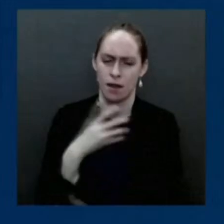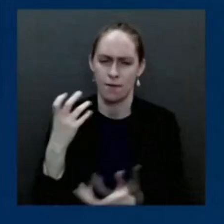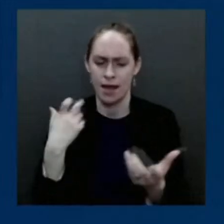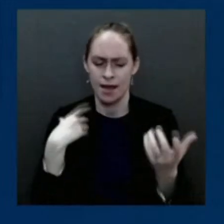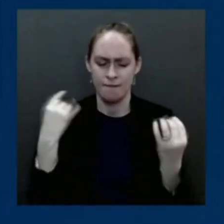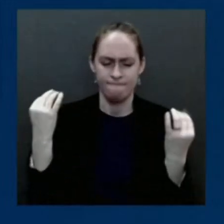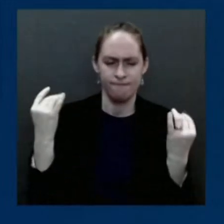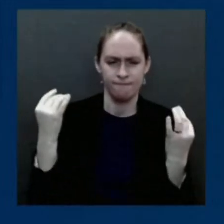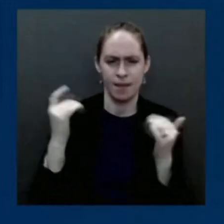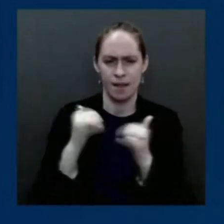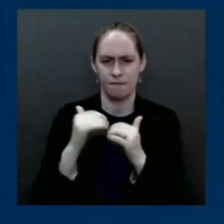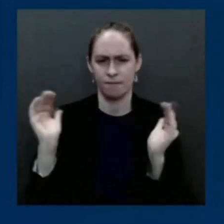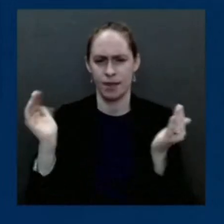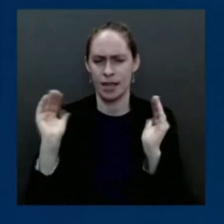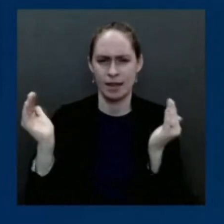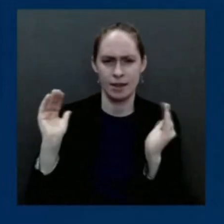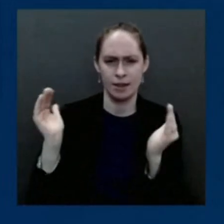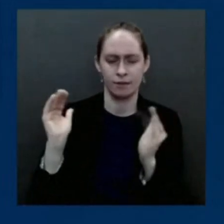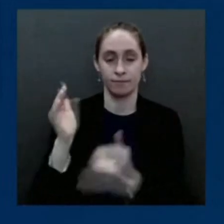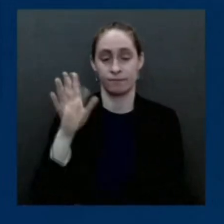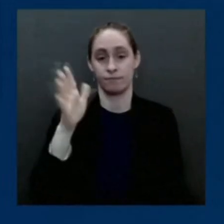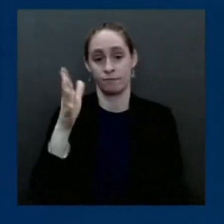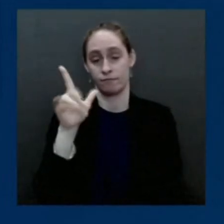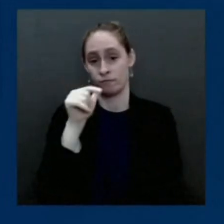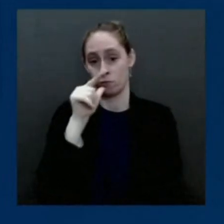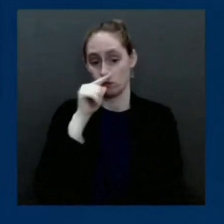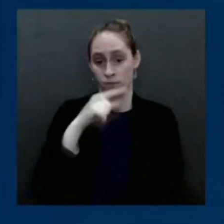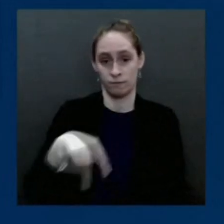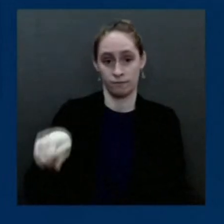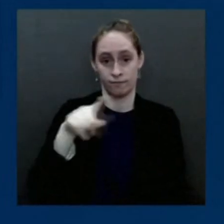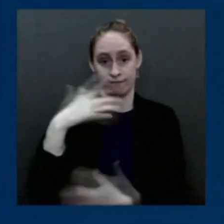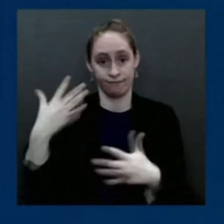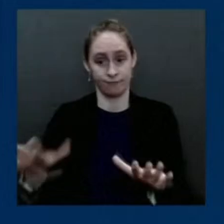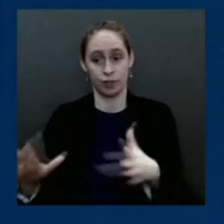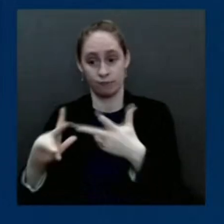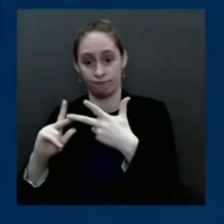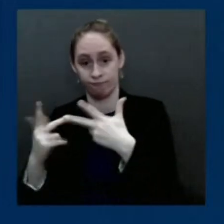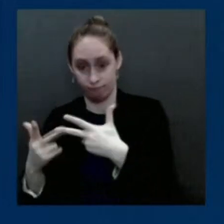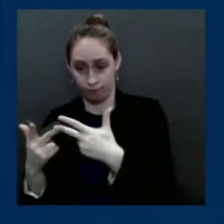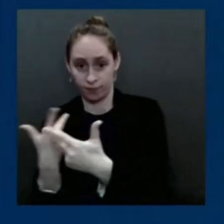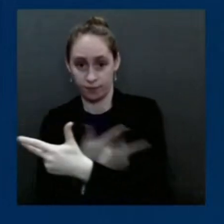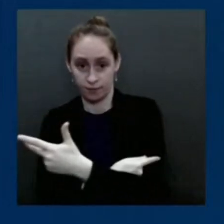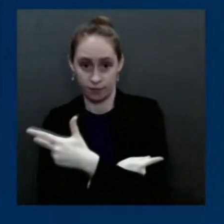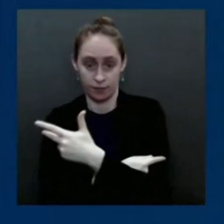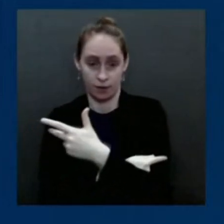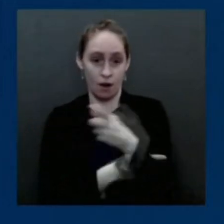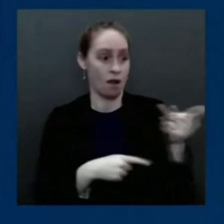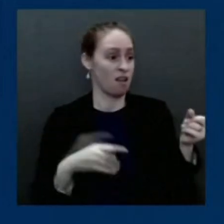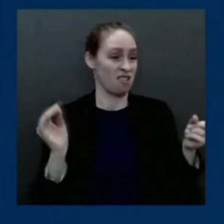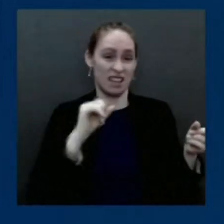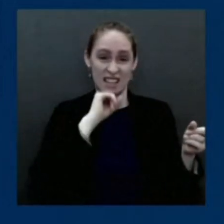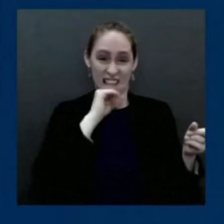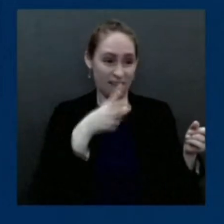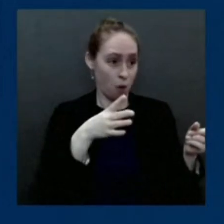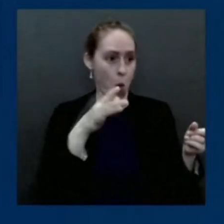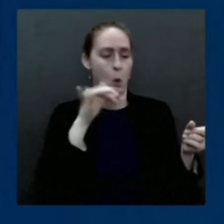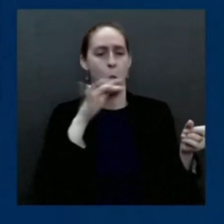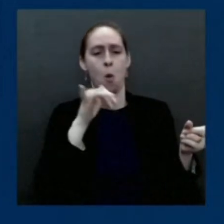COMPARED TO PEOPLE WHO ARE UN WHO ARE BOOSTED IF YOU ARE UNVACCINATED YOU ARE TEN TIMES